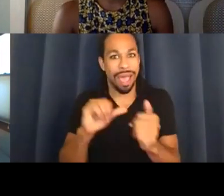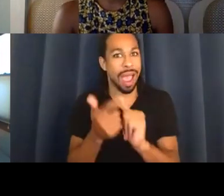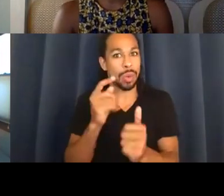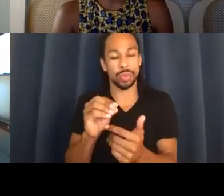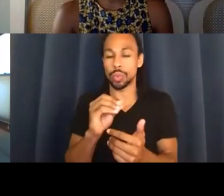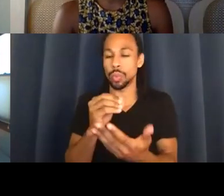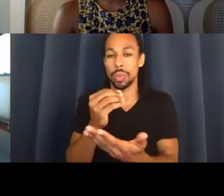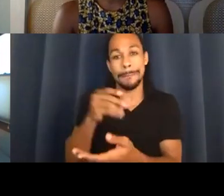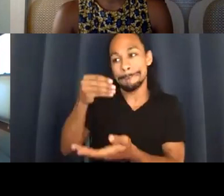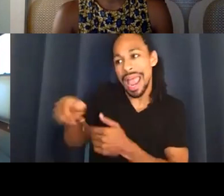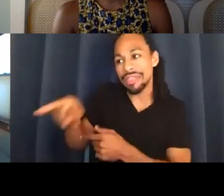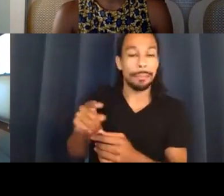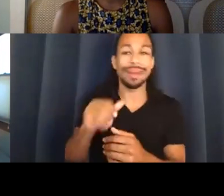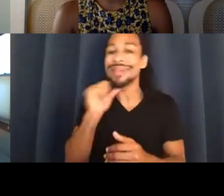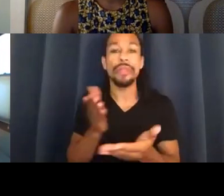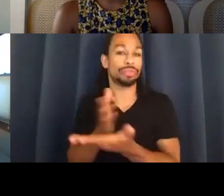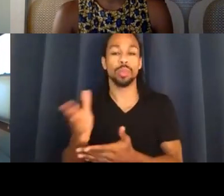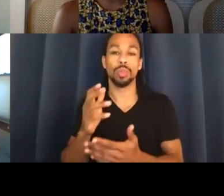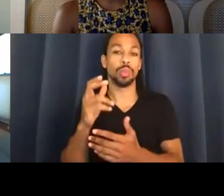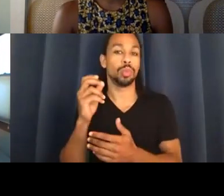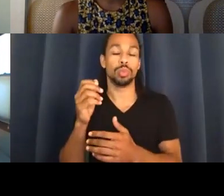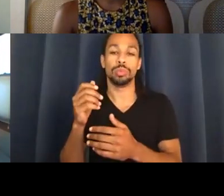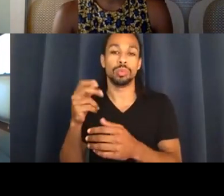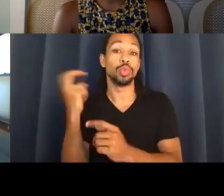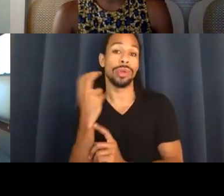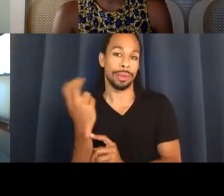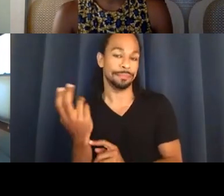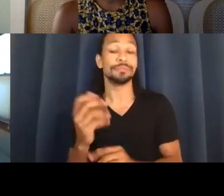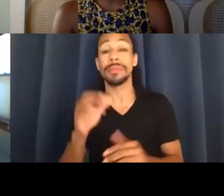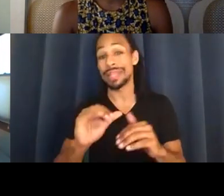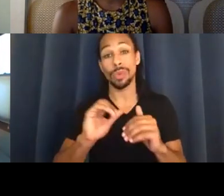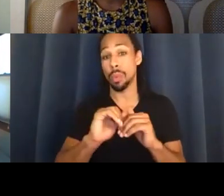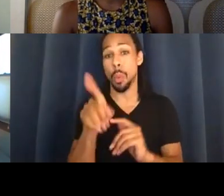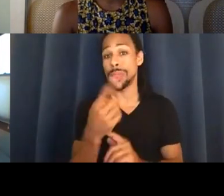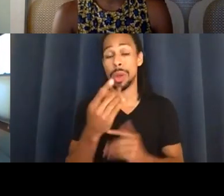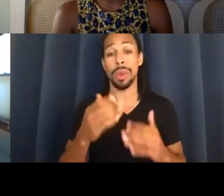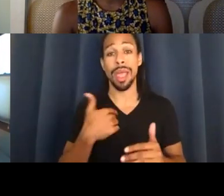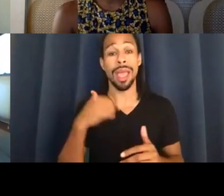that I don't get locked into this model, what did you call it, Marjani, this